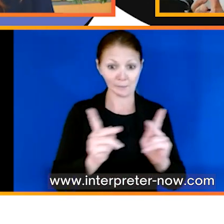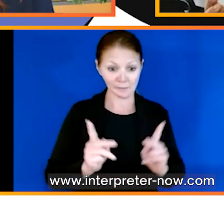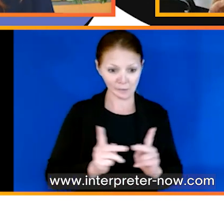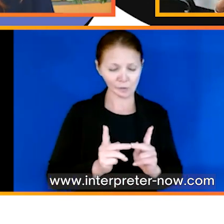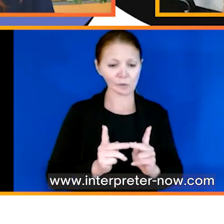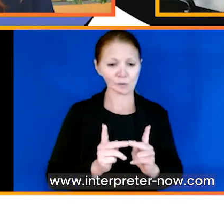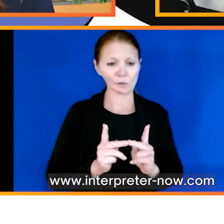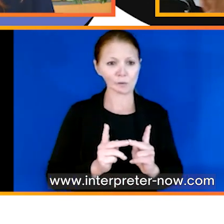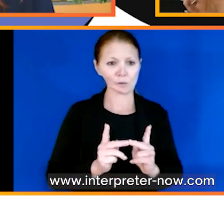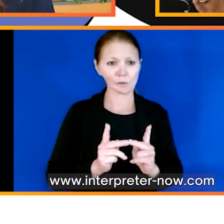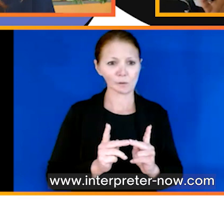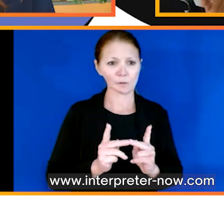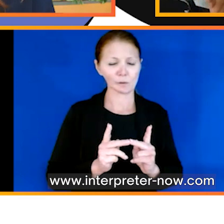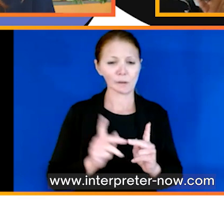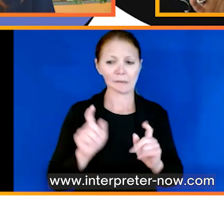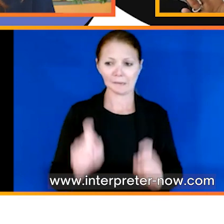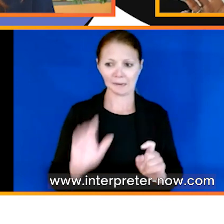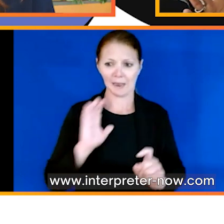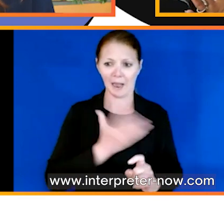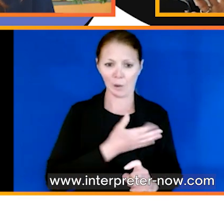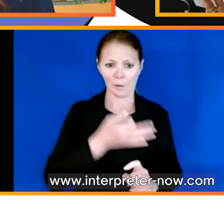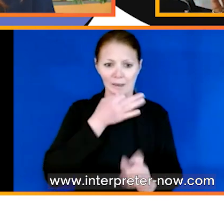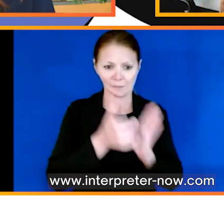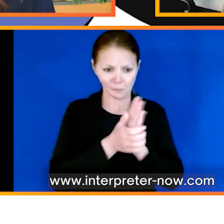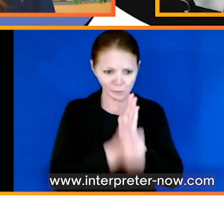people, especially diverse people in different and leadership roles.